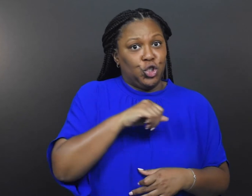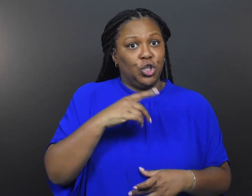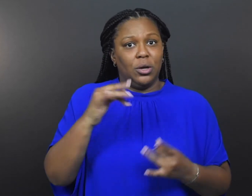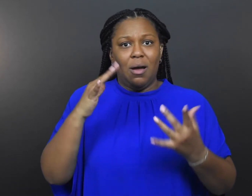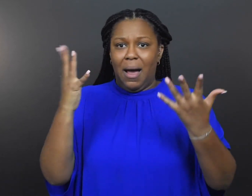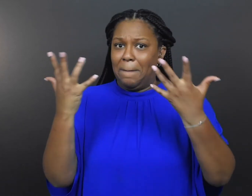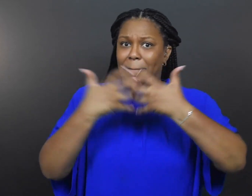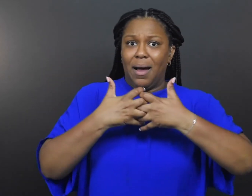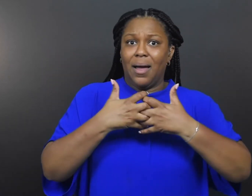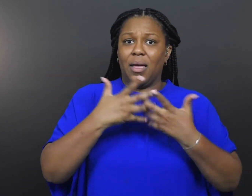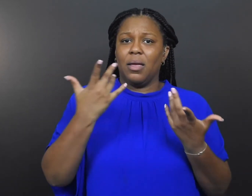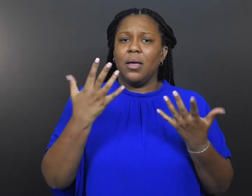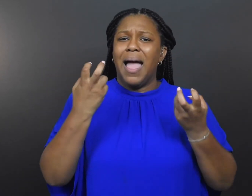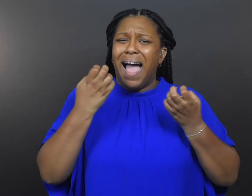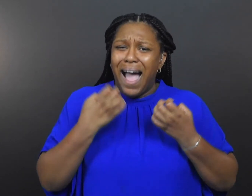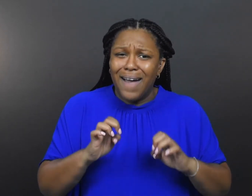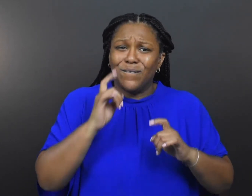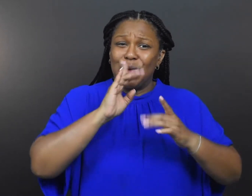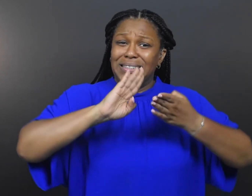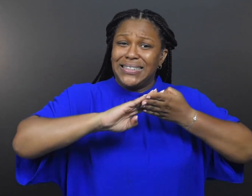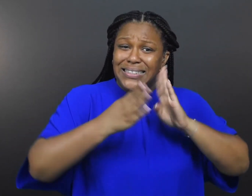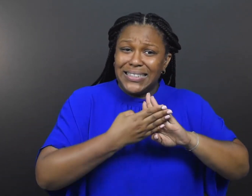“It took the combined effort of the city of Sioux Falls,